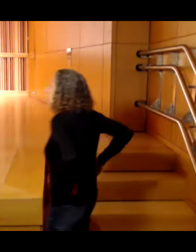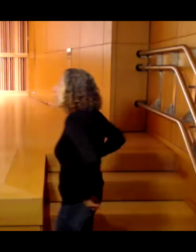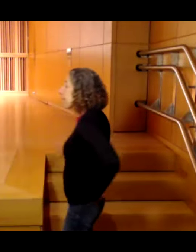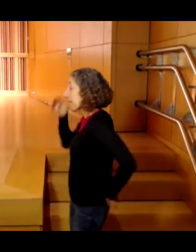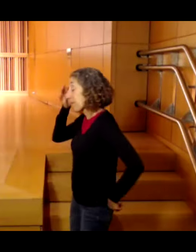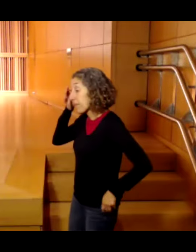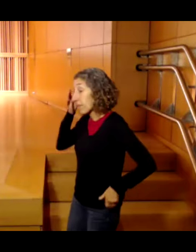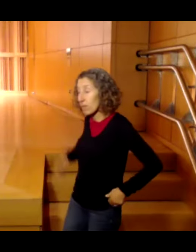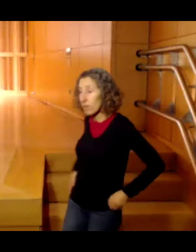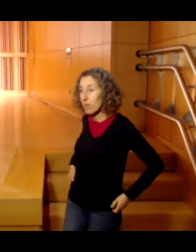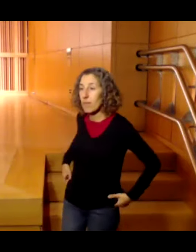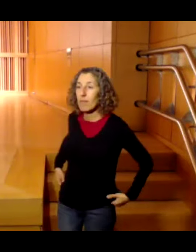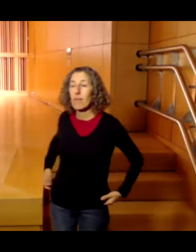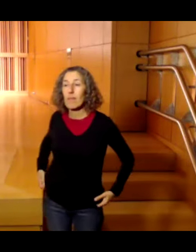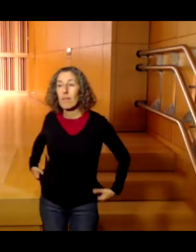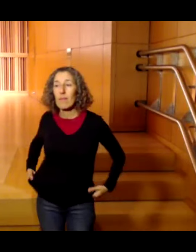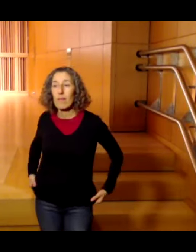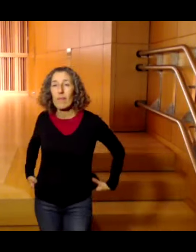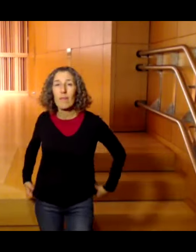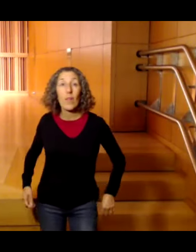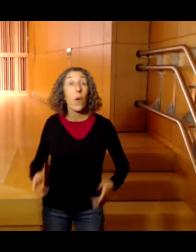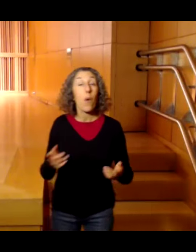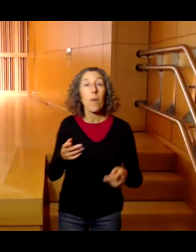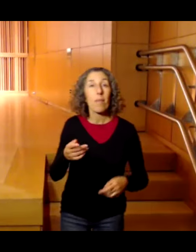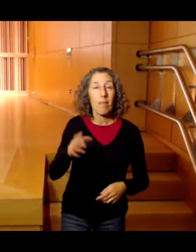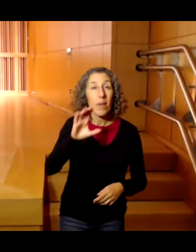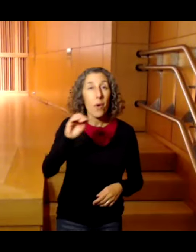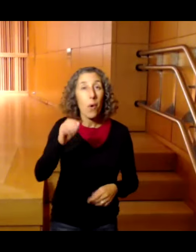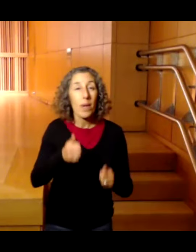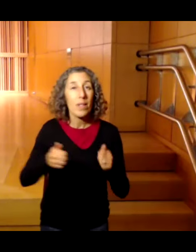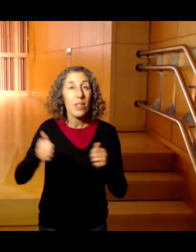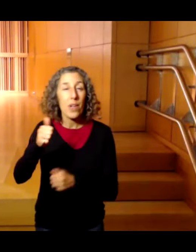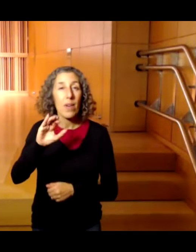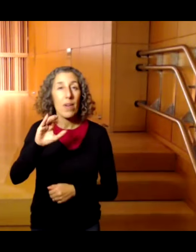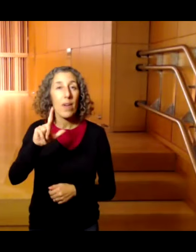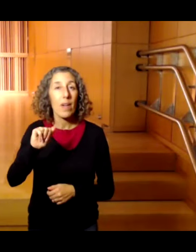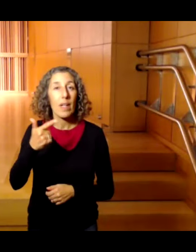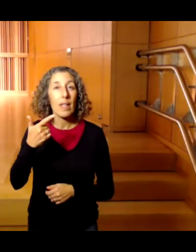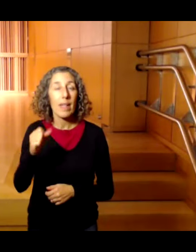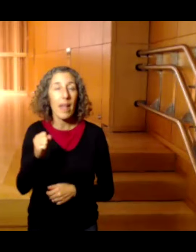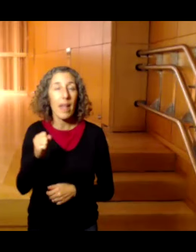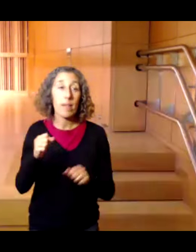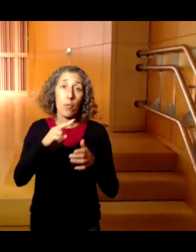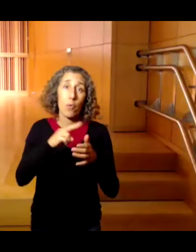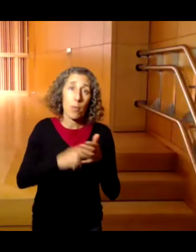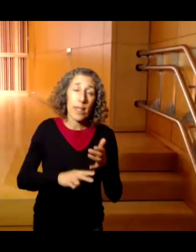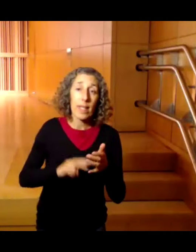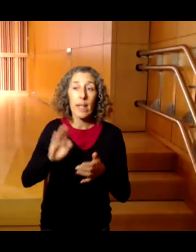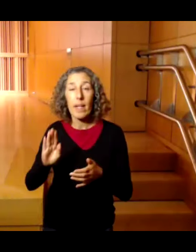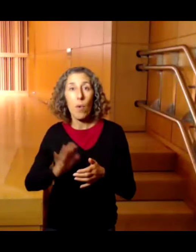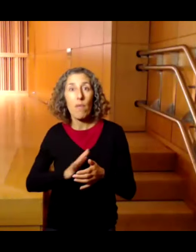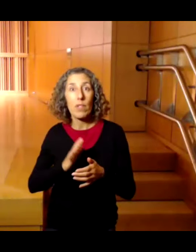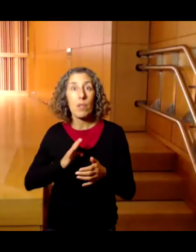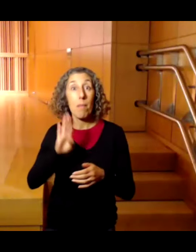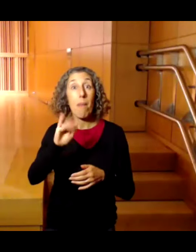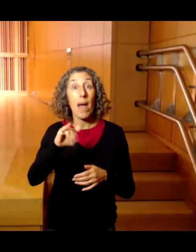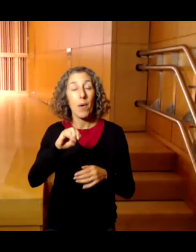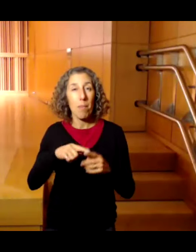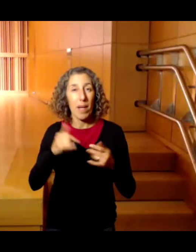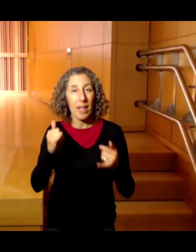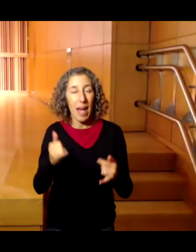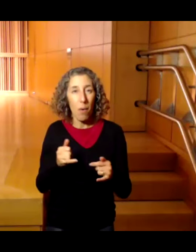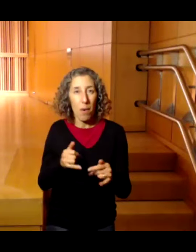I will now speak as the co-chair of CLAGS and read out Roberts' official bio, but I think we are running late, so I'll just say, you heard everything.